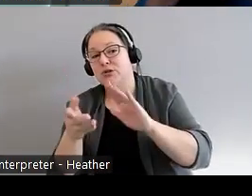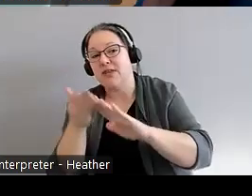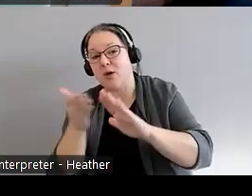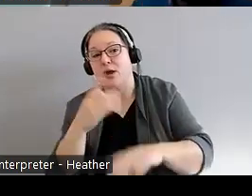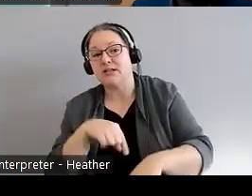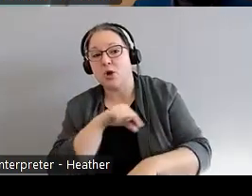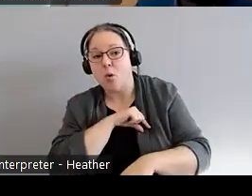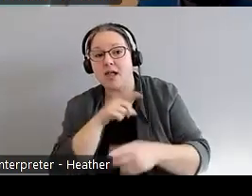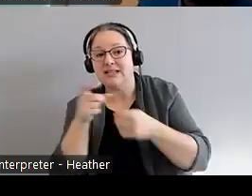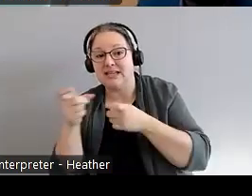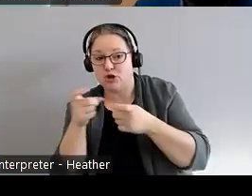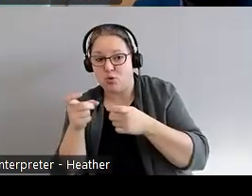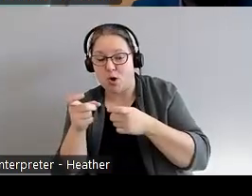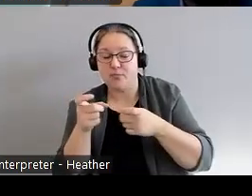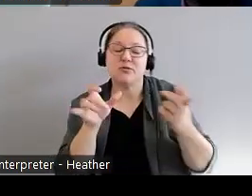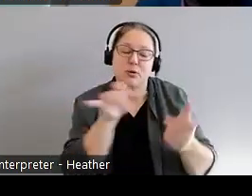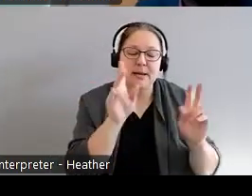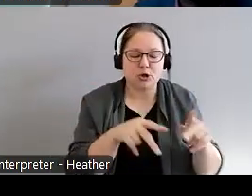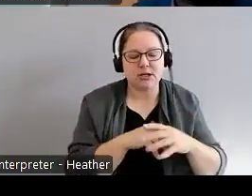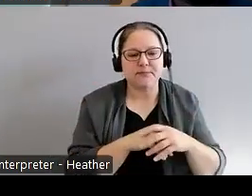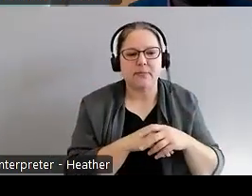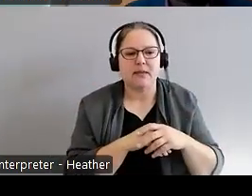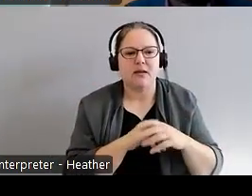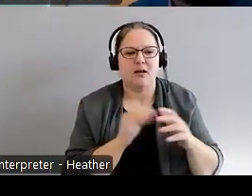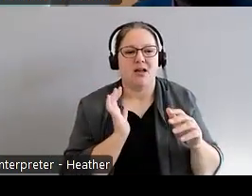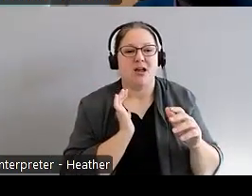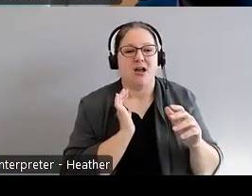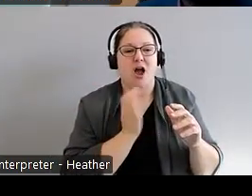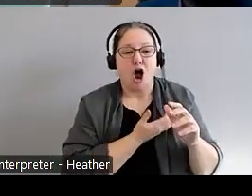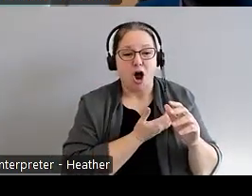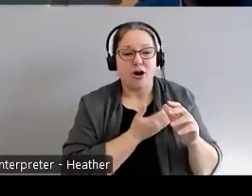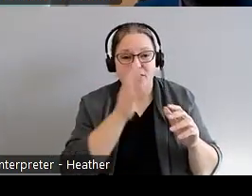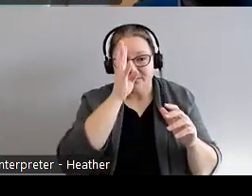so with surveillance for example one of our innovations was the creation of this bever